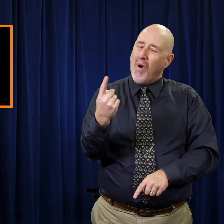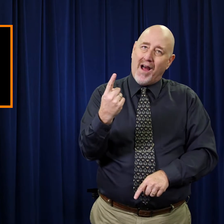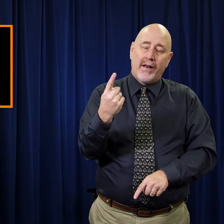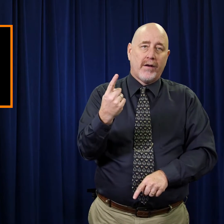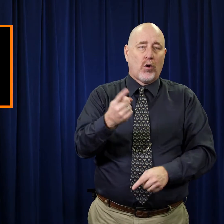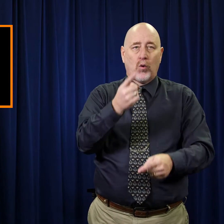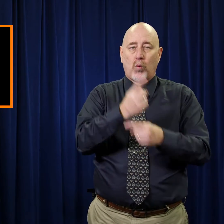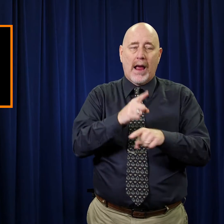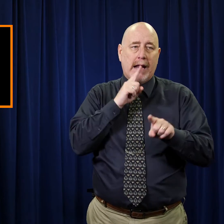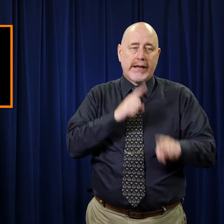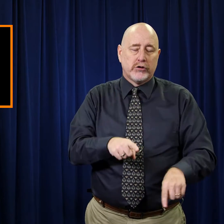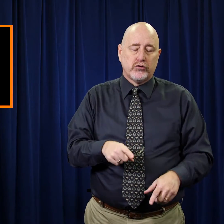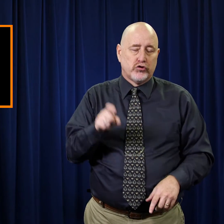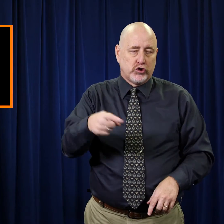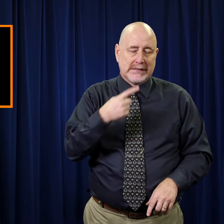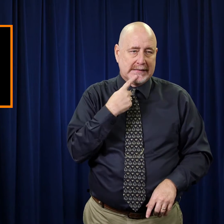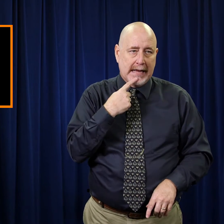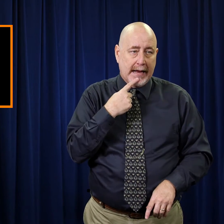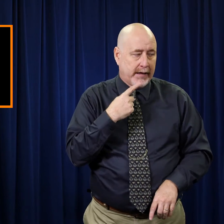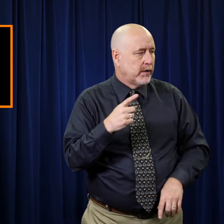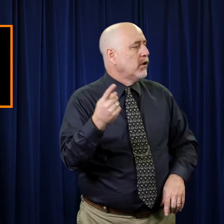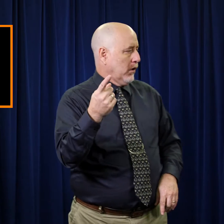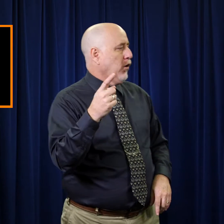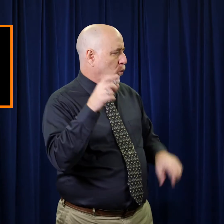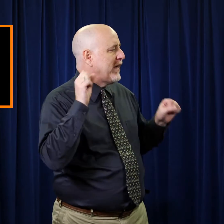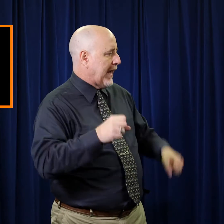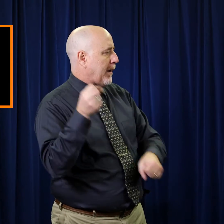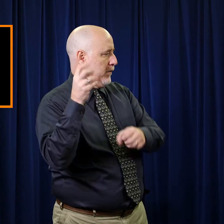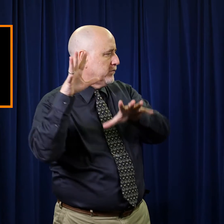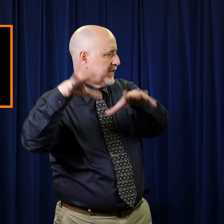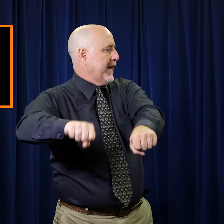There's only one thing right thing that they could come back and say that is, "We